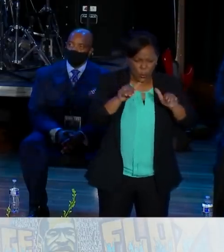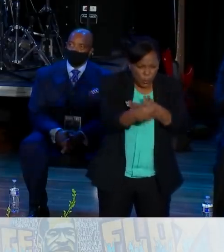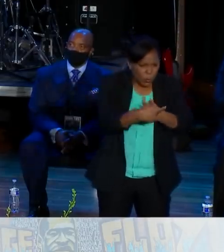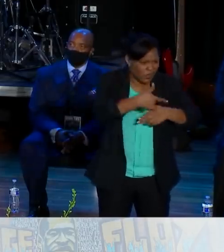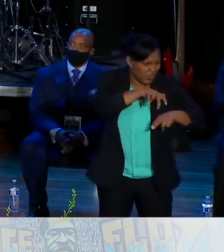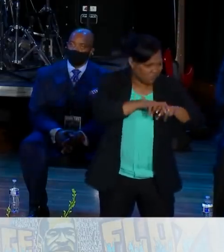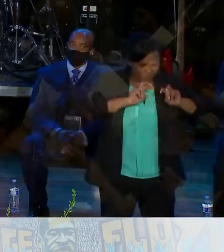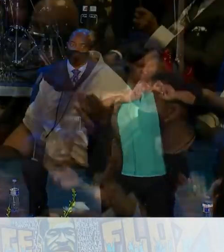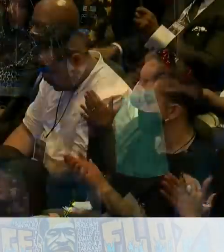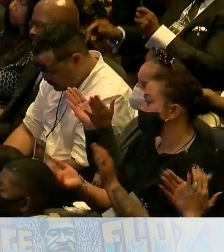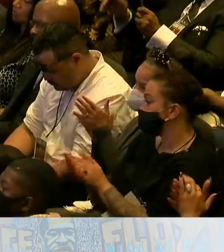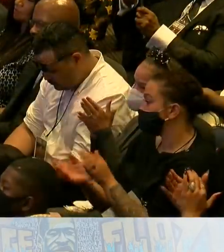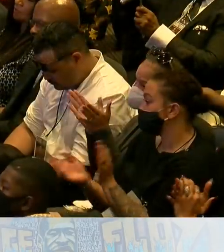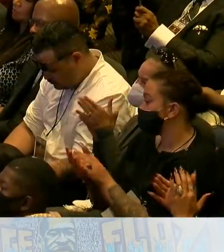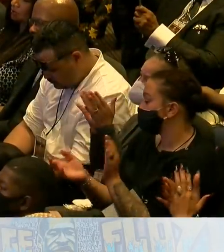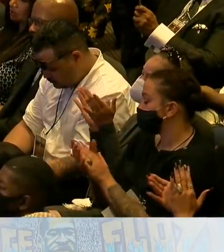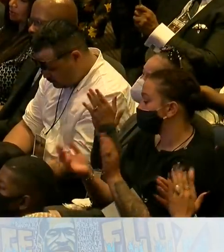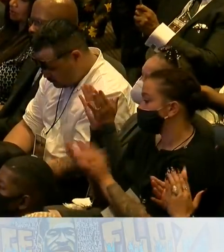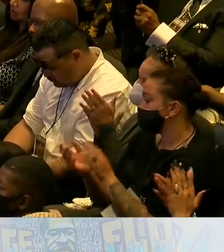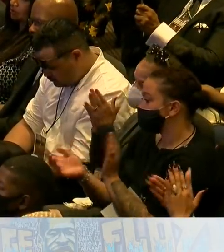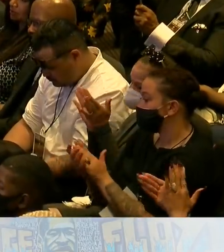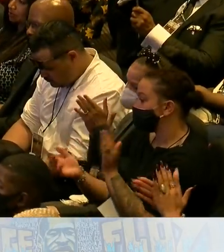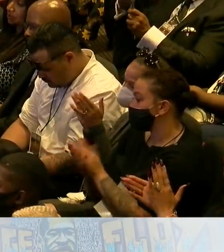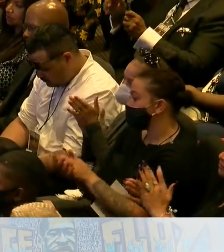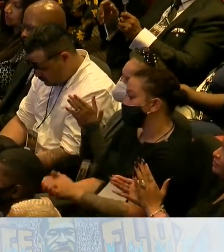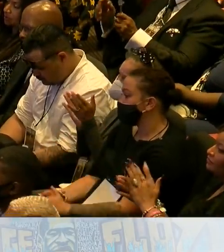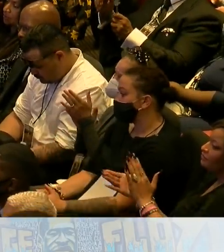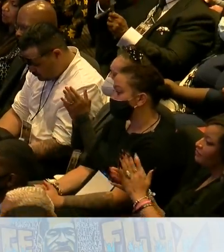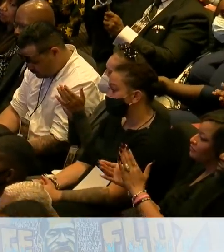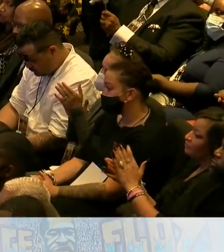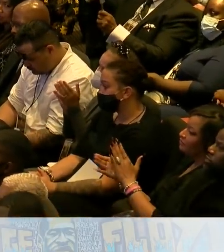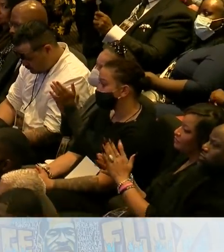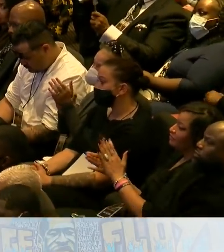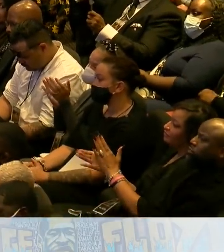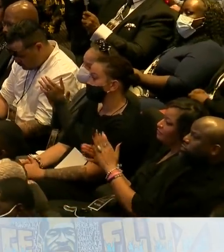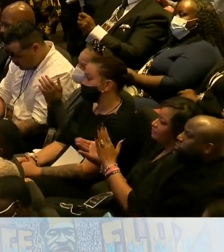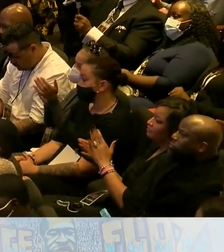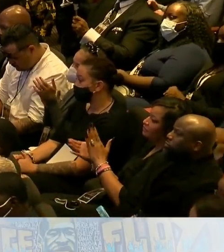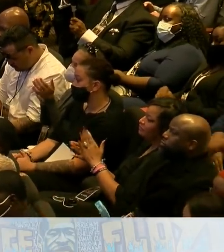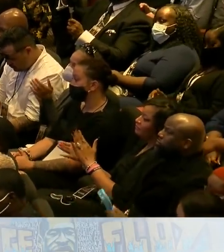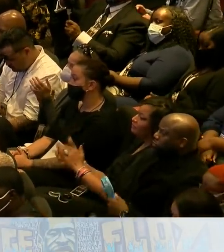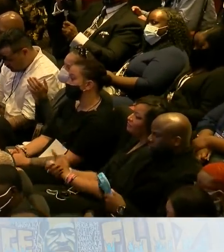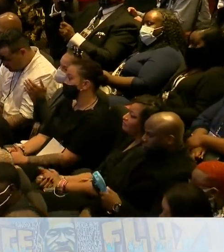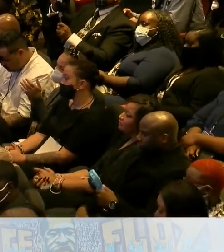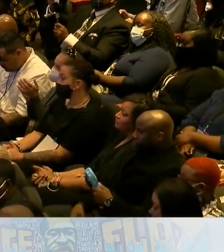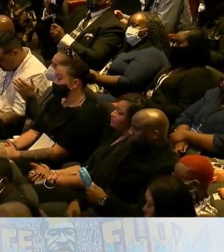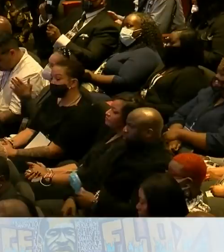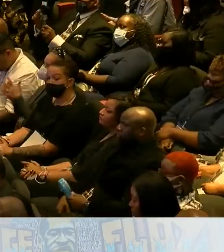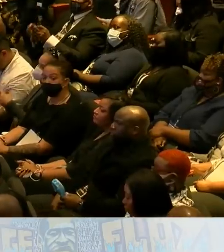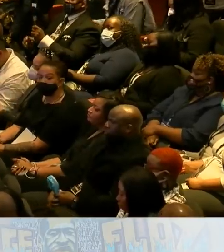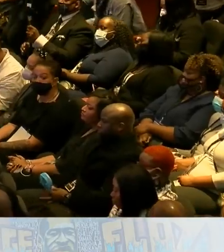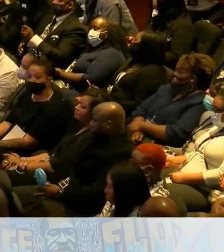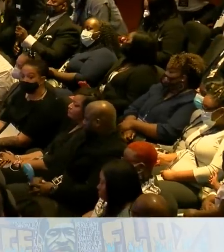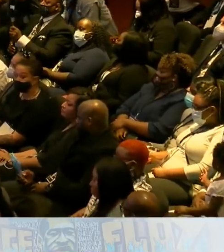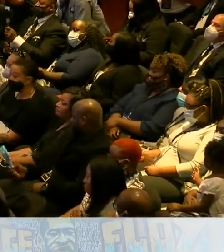TO TAKE A UNITED EFFORT FIGHTING IN THE COURTROOM AND OUTSIDE THE